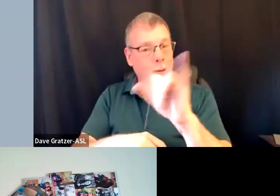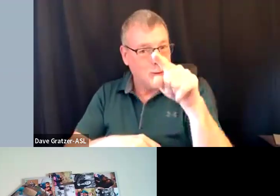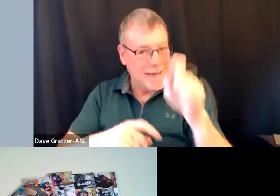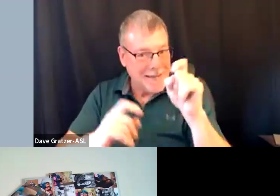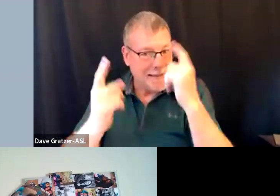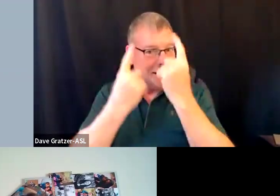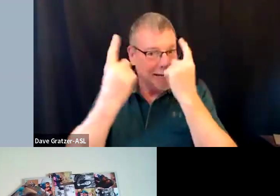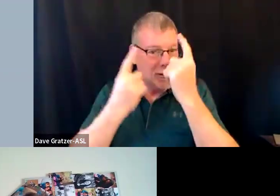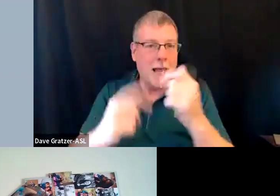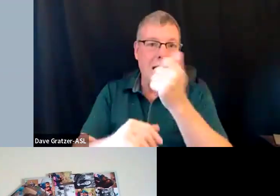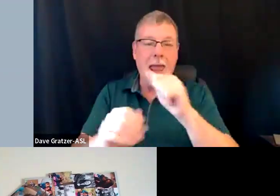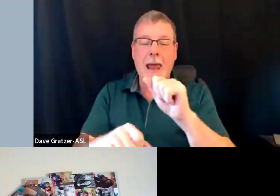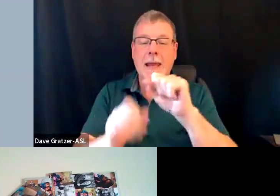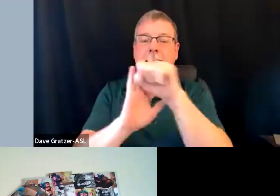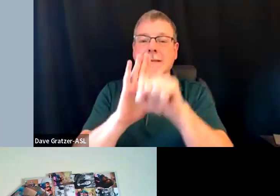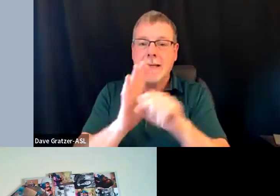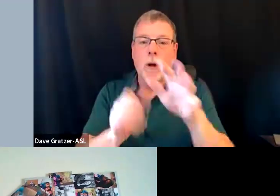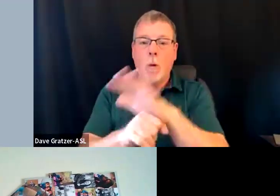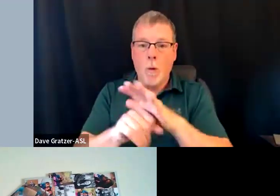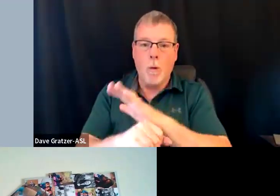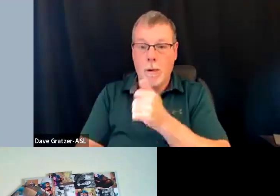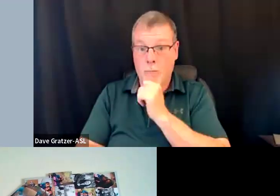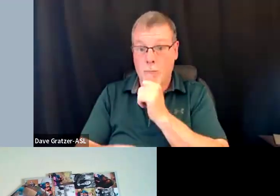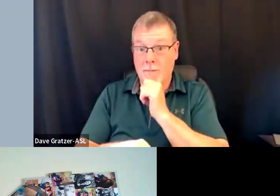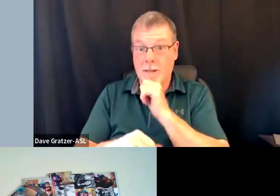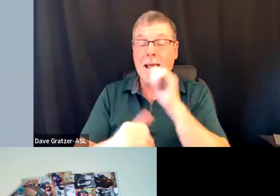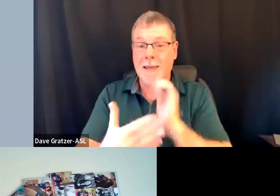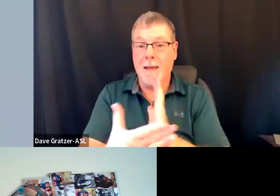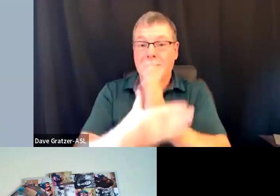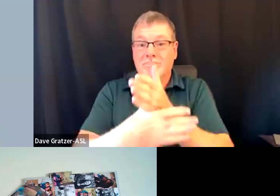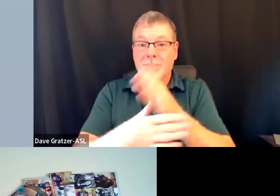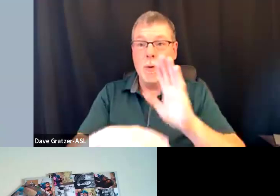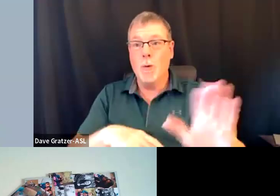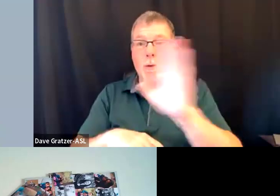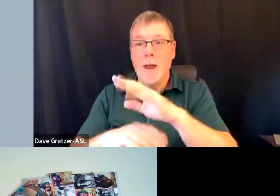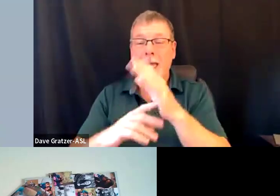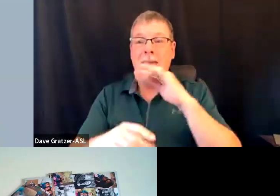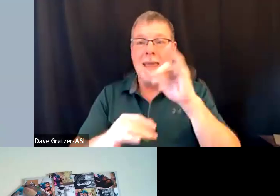any state local privacy policies that may impact your specific HMIS data as well.